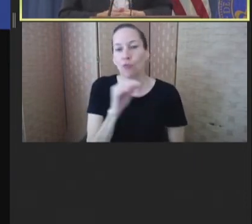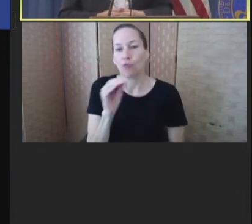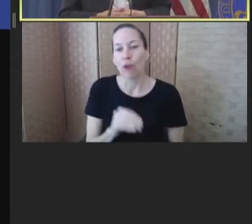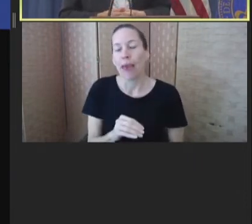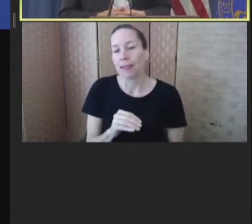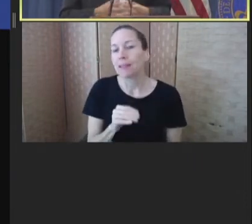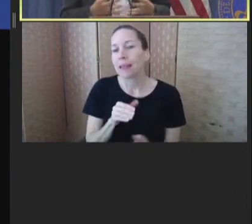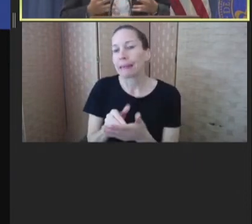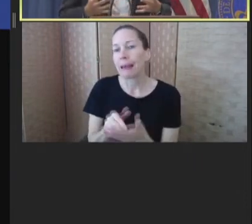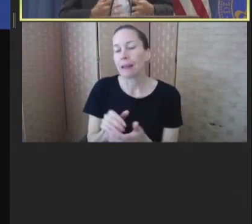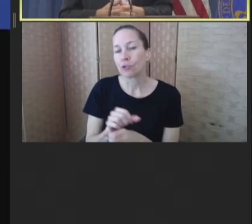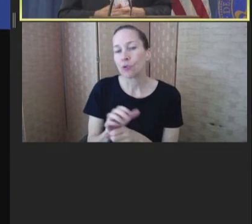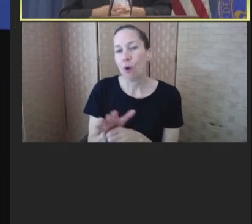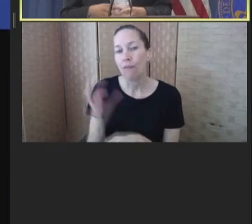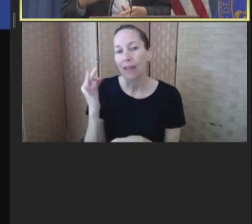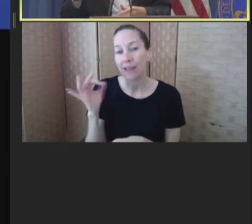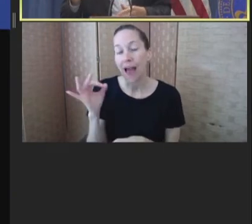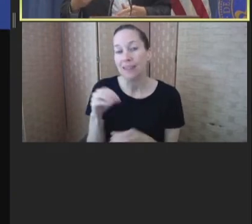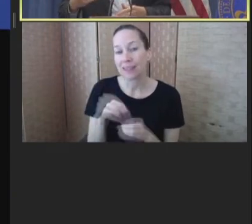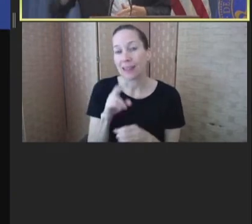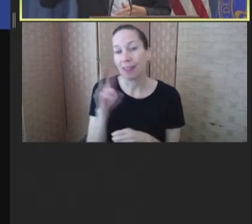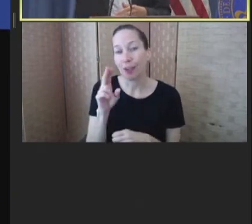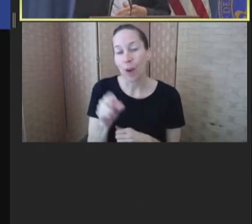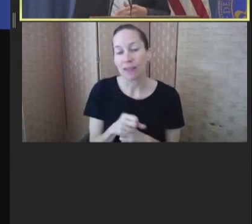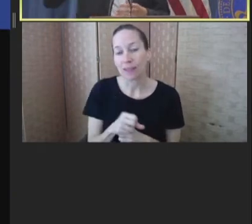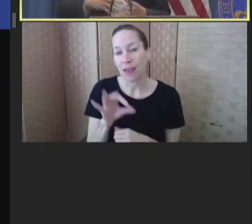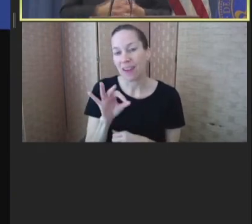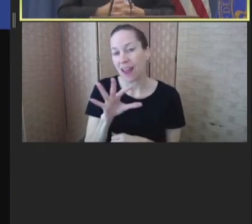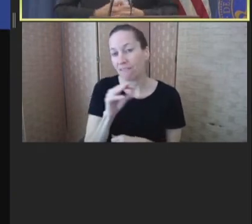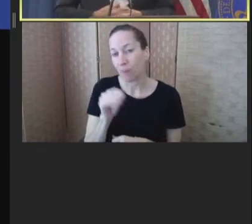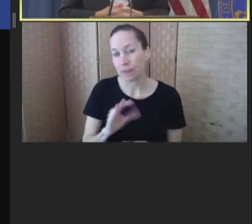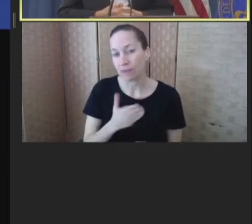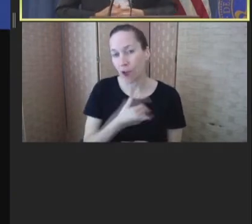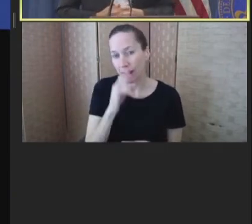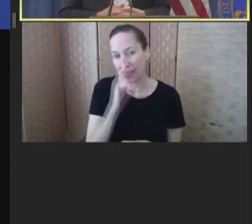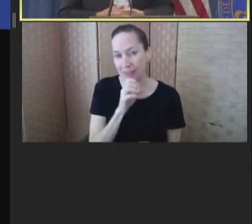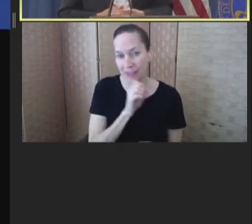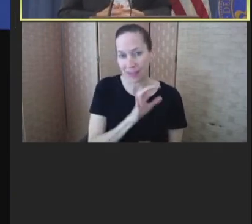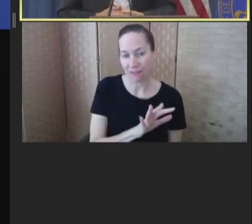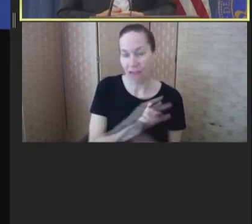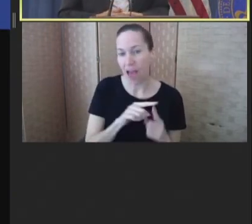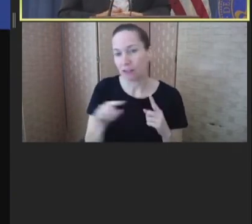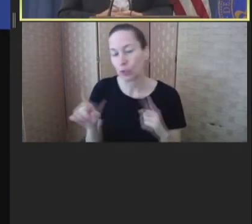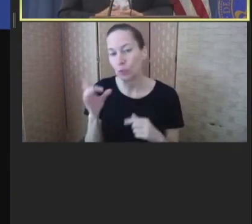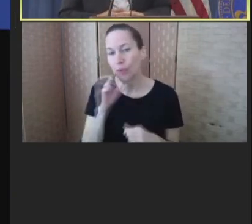About 90 percent of our kids from age five all the way up to 18 are vaccinated.